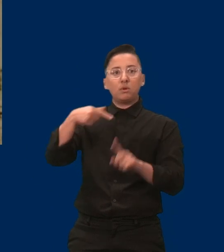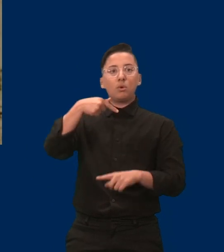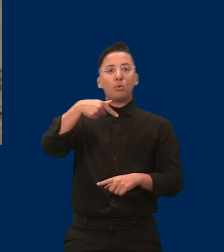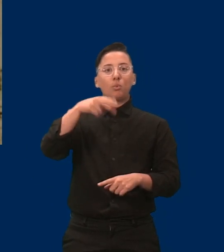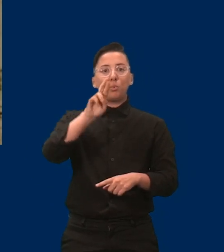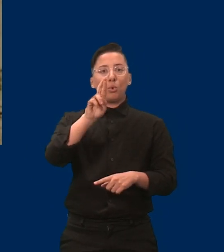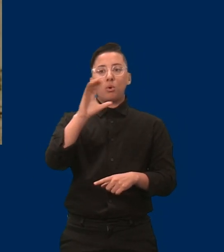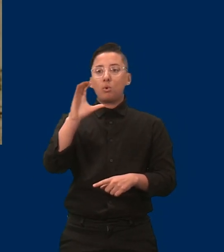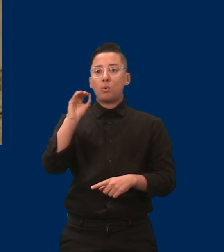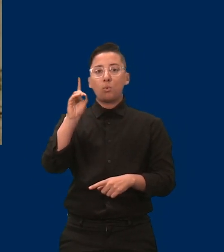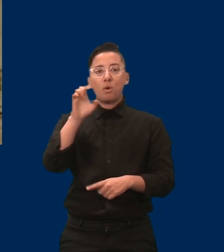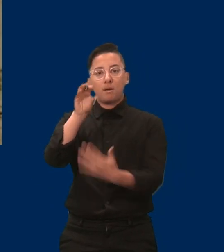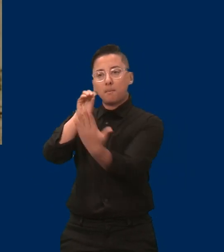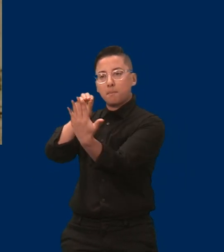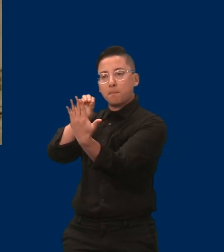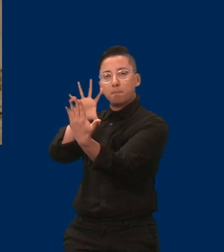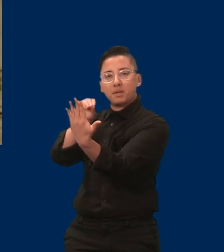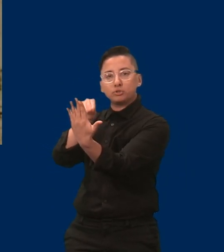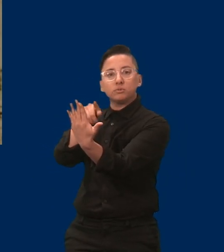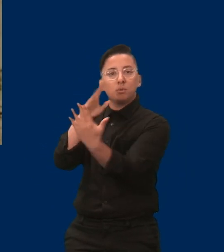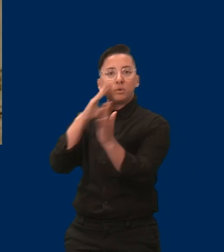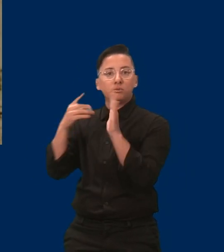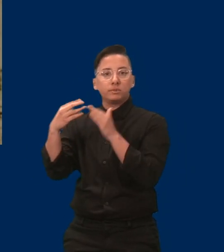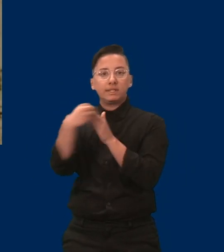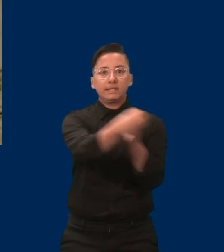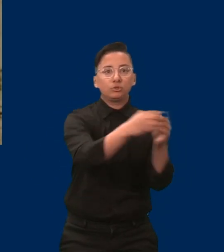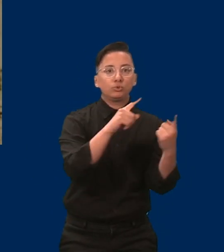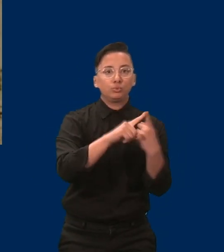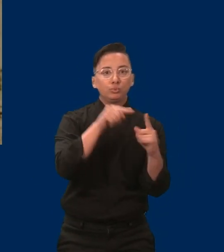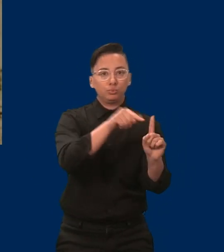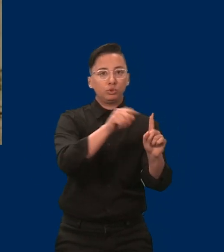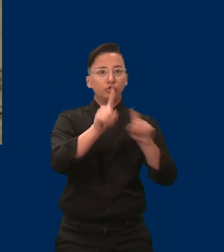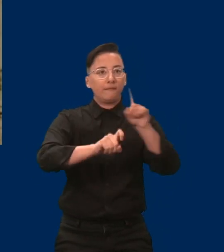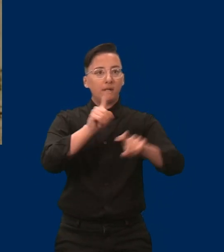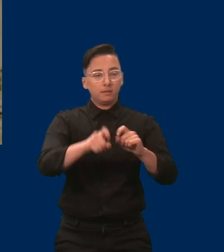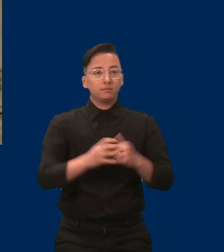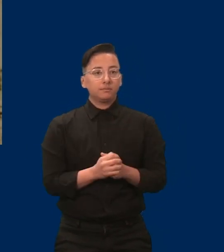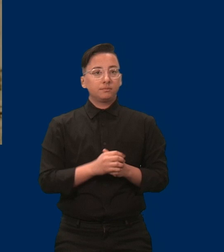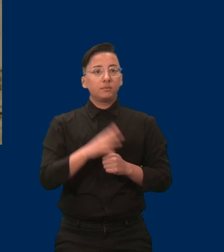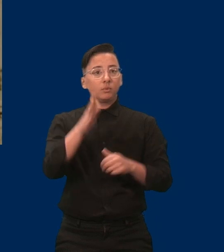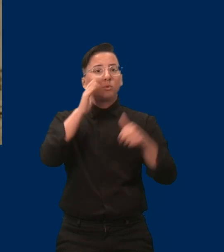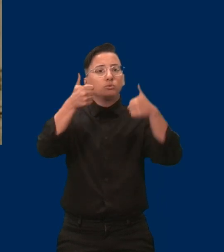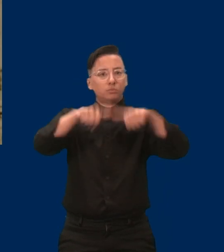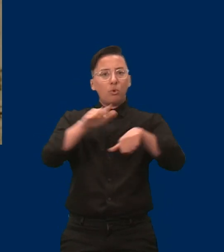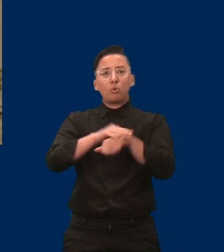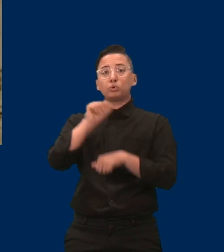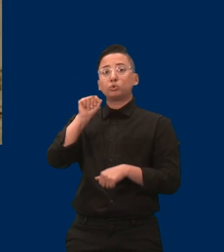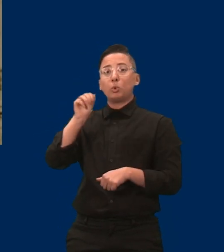posted on our social media channels, as well. There are many ways to stay involved during the legislative session.